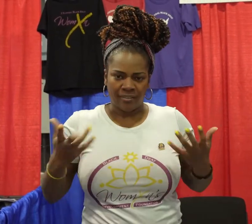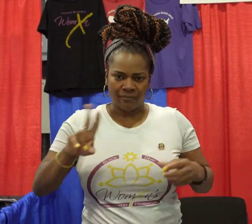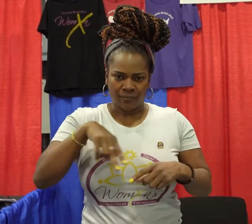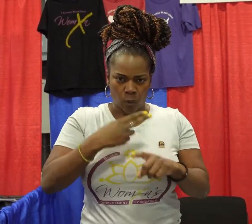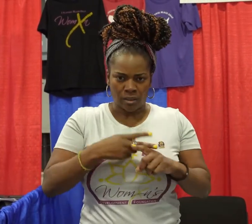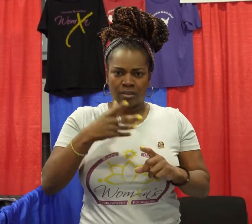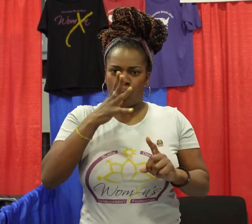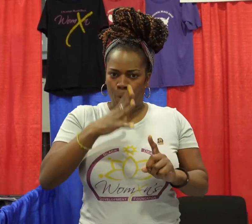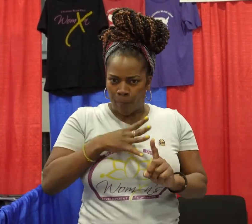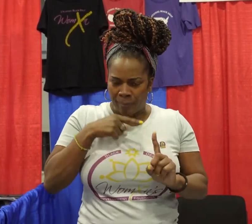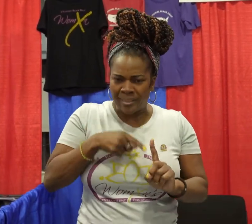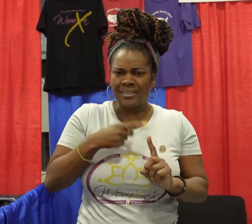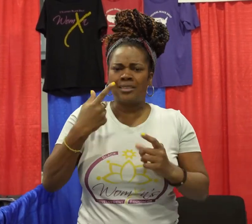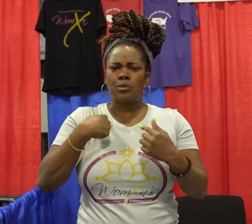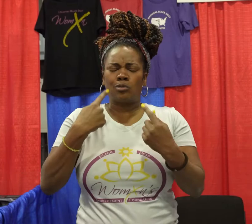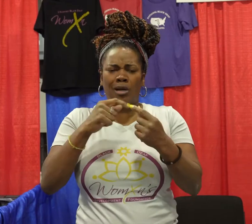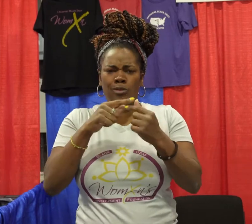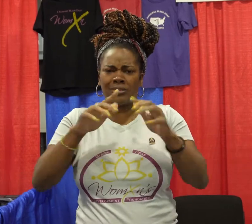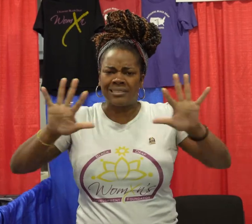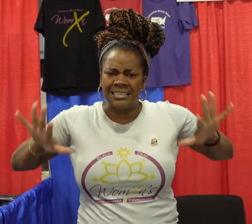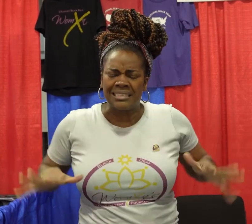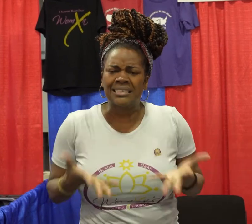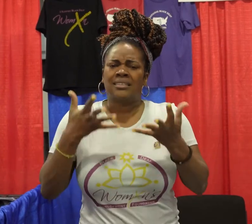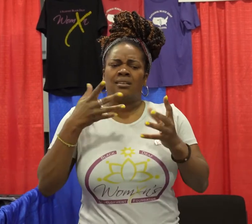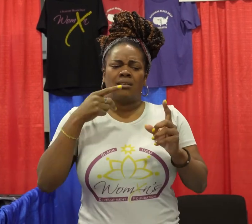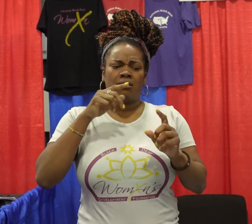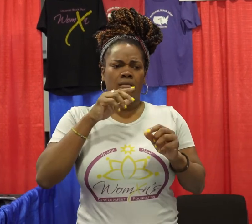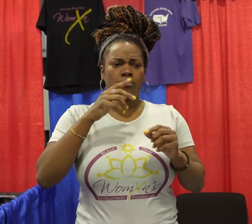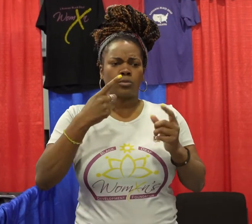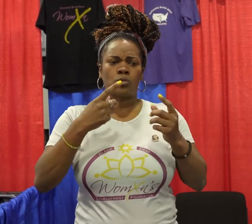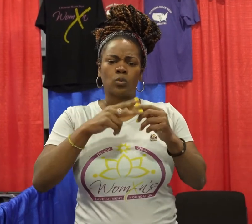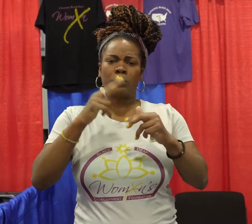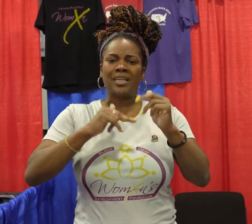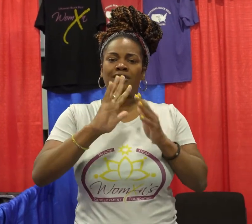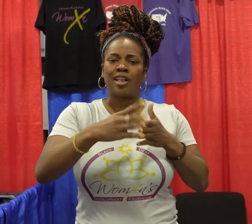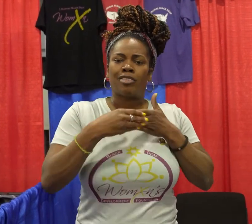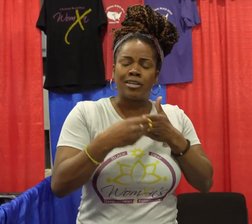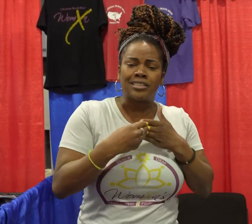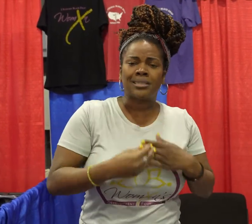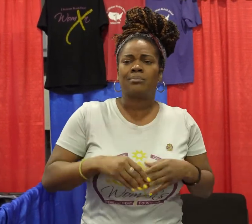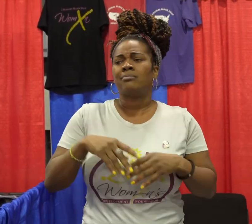It's about women. We're trying to elevate and build their leadership.